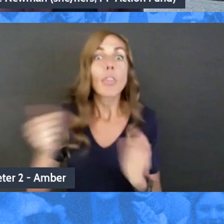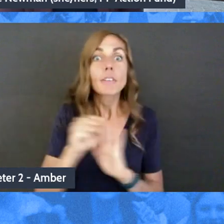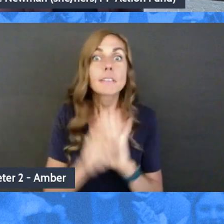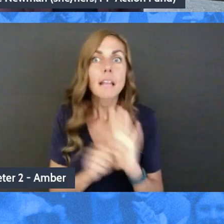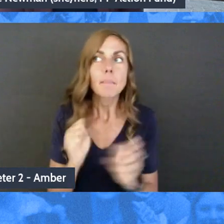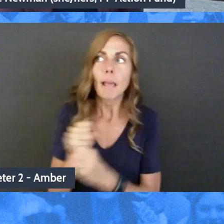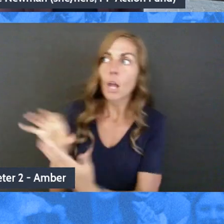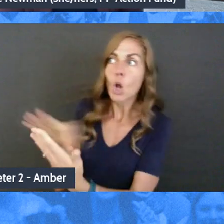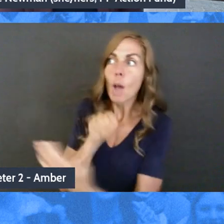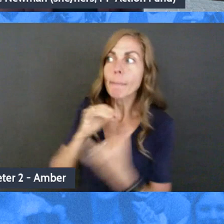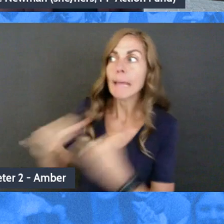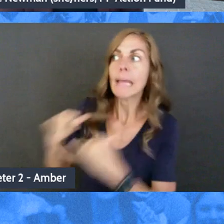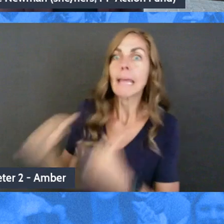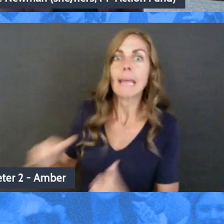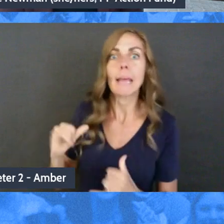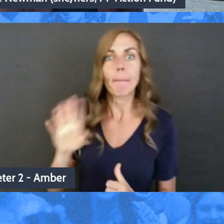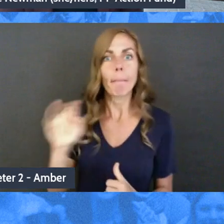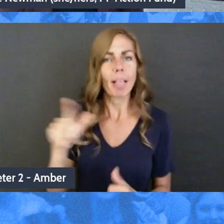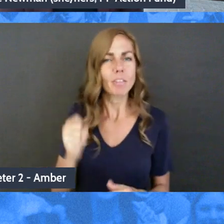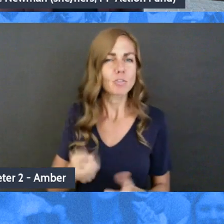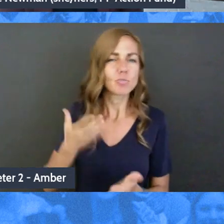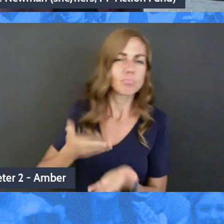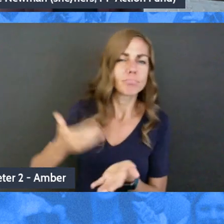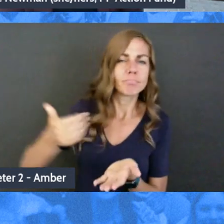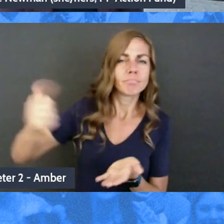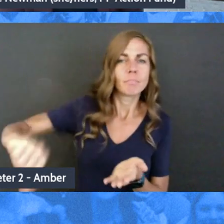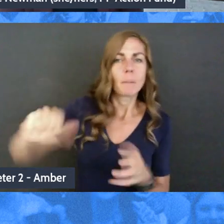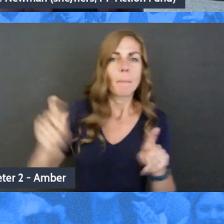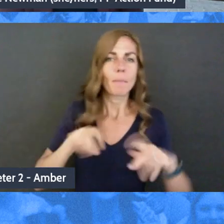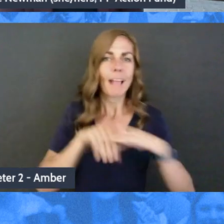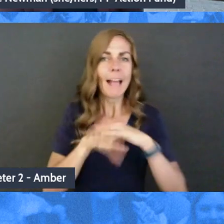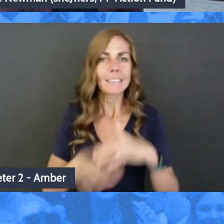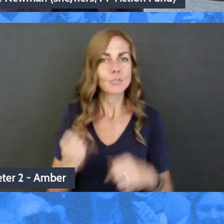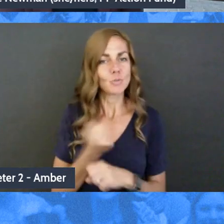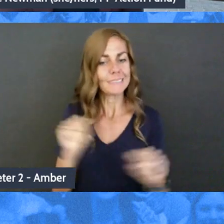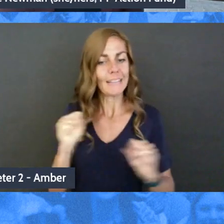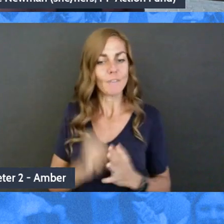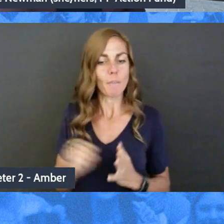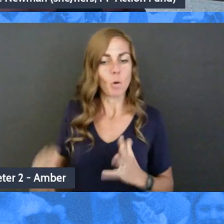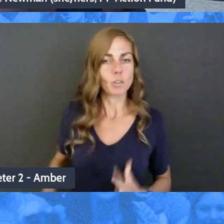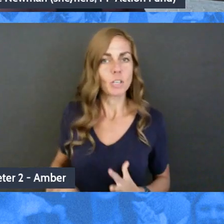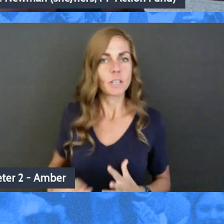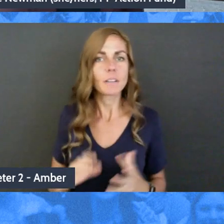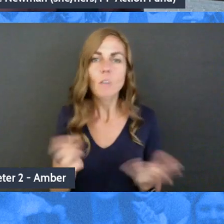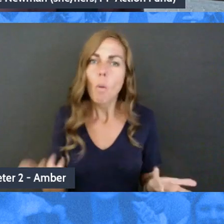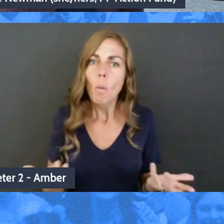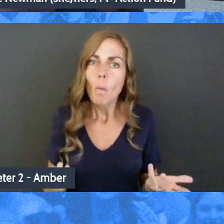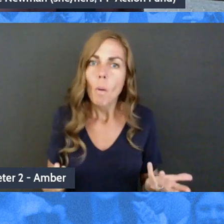to further deny people's access to safe abortions. Can you talk, Melanie, about the work that's being done